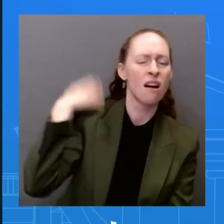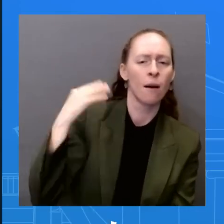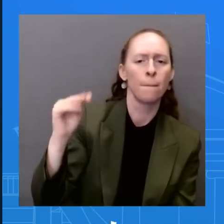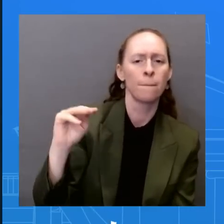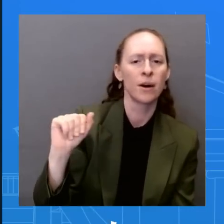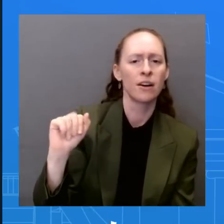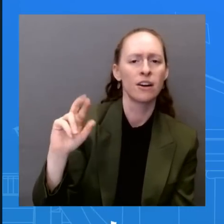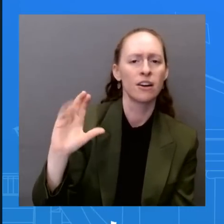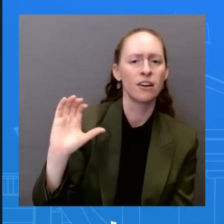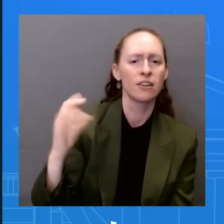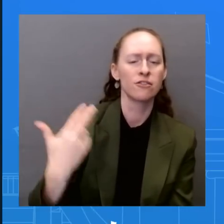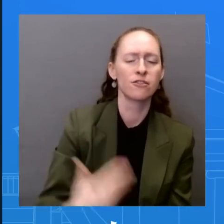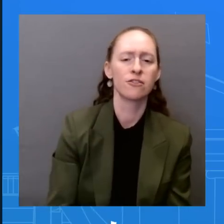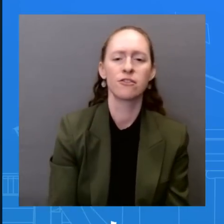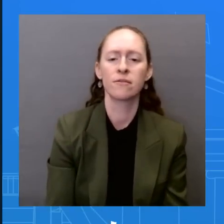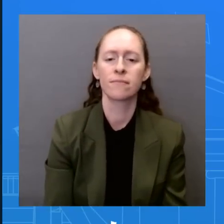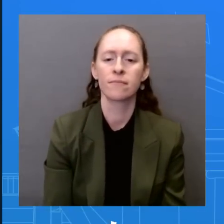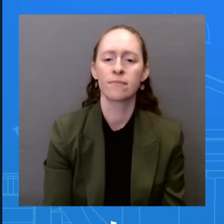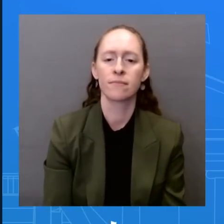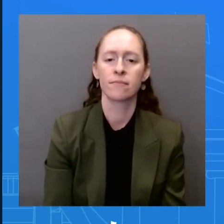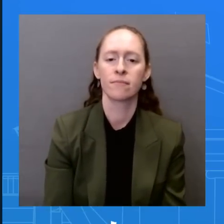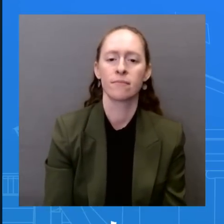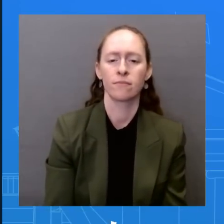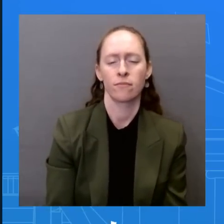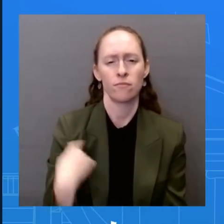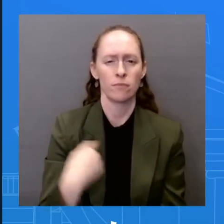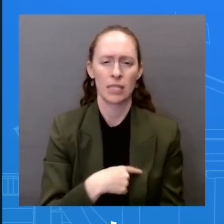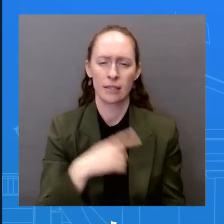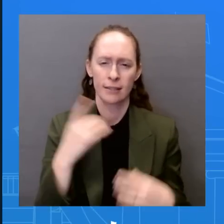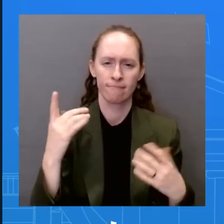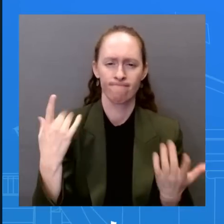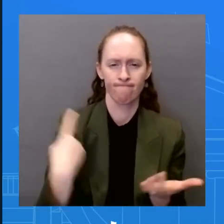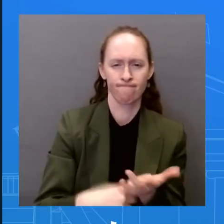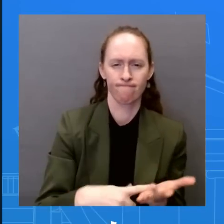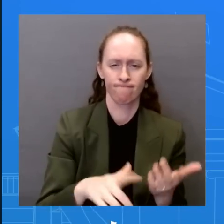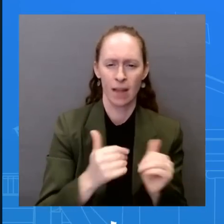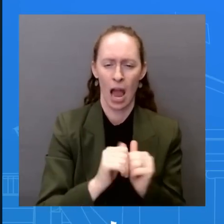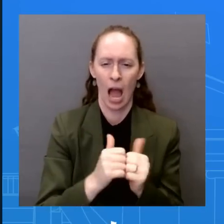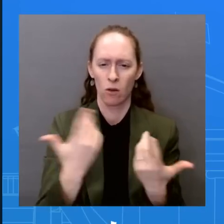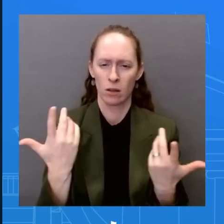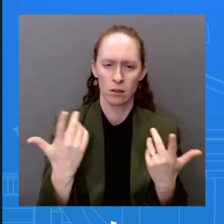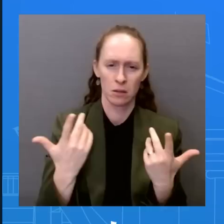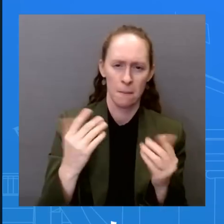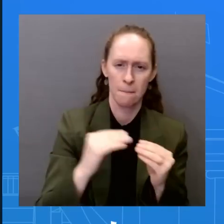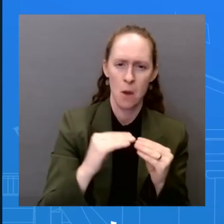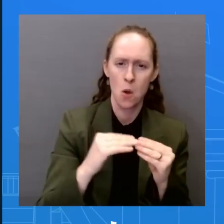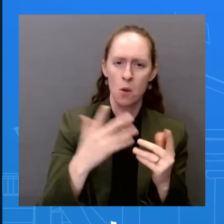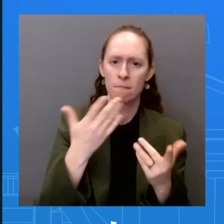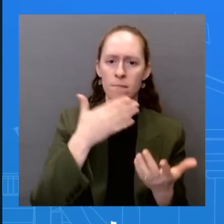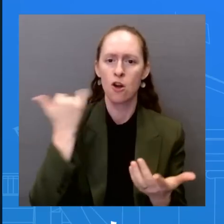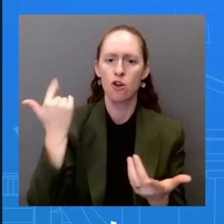and help reduce Europe's demand for Russian energy through increased efficiency and clean energy deployment.